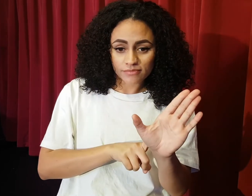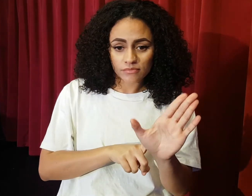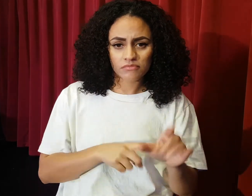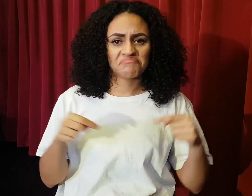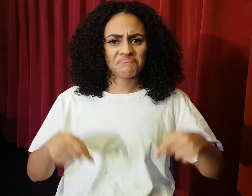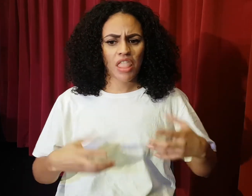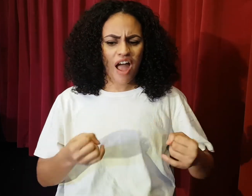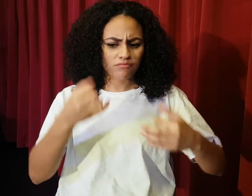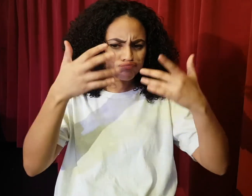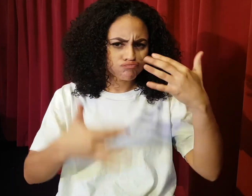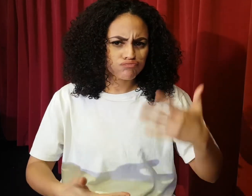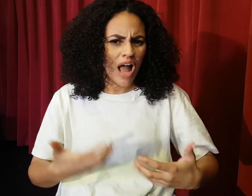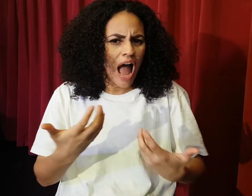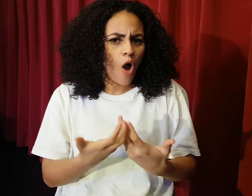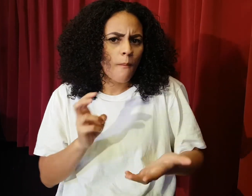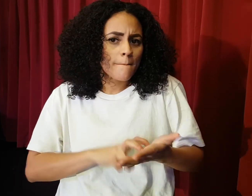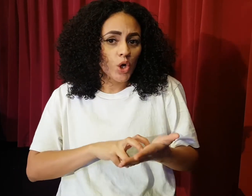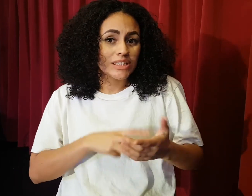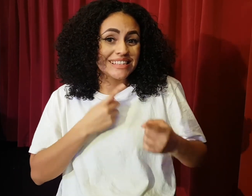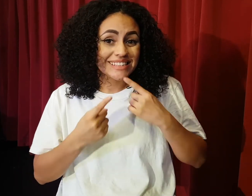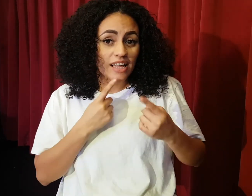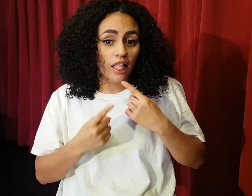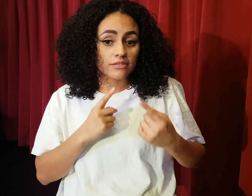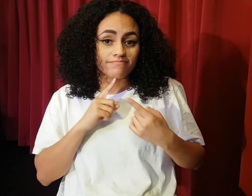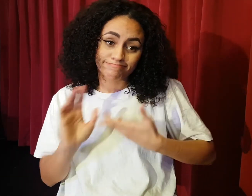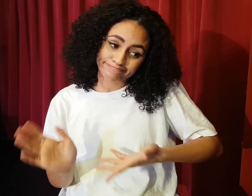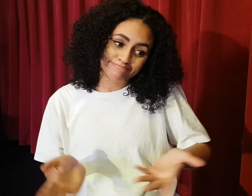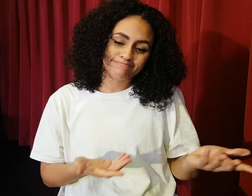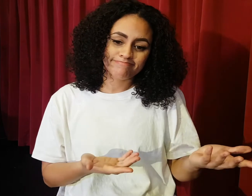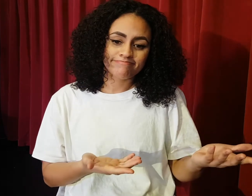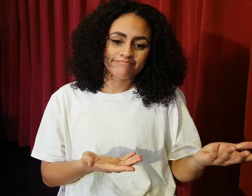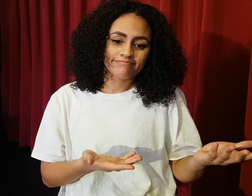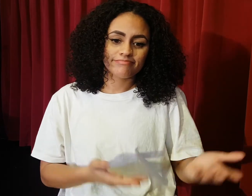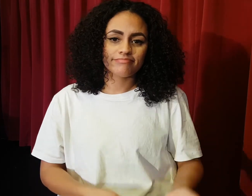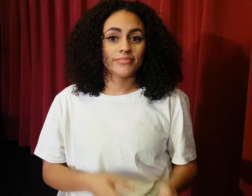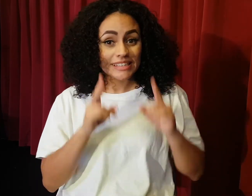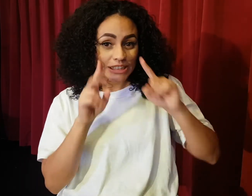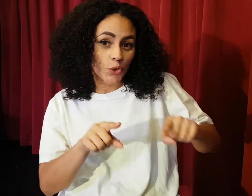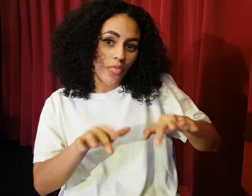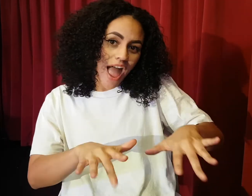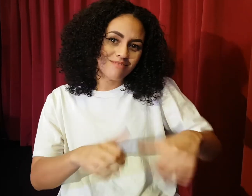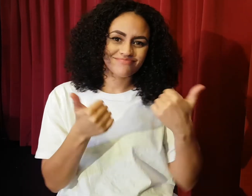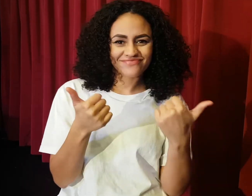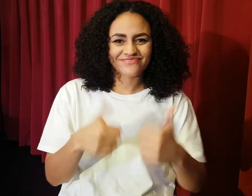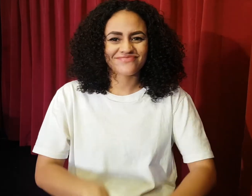The dates and details of how to book are coming up next. See you there!